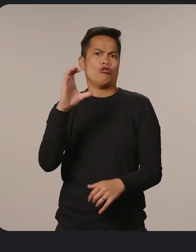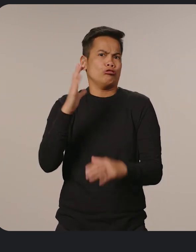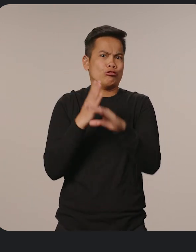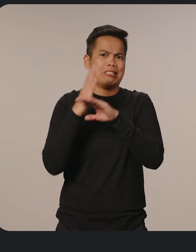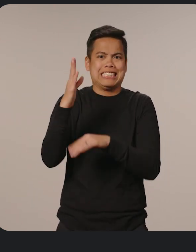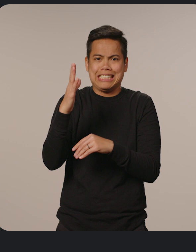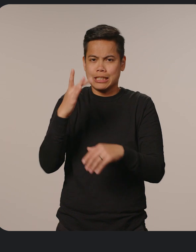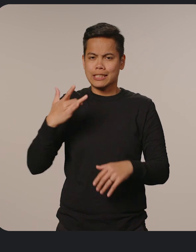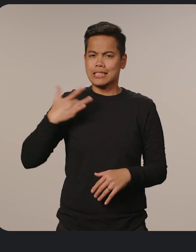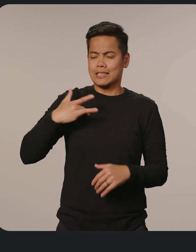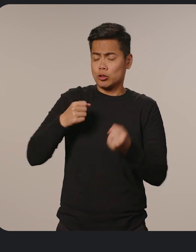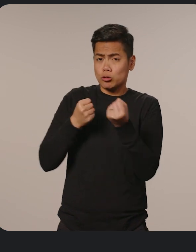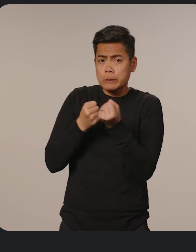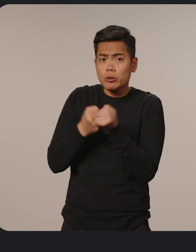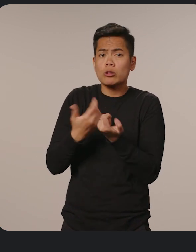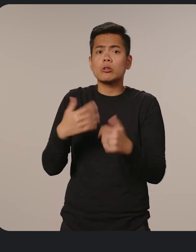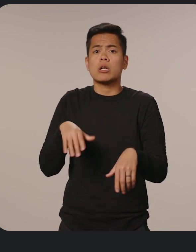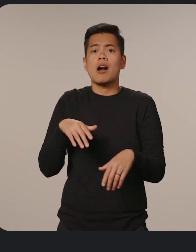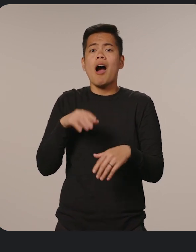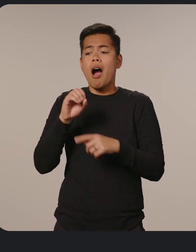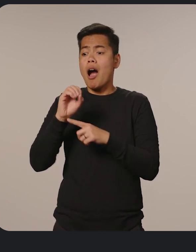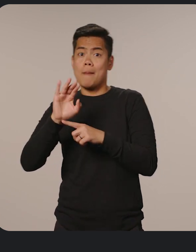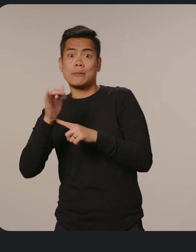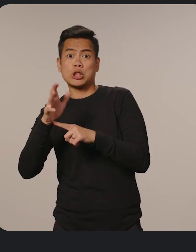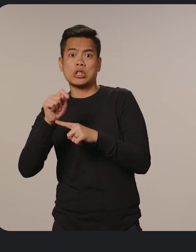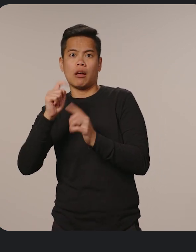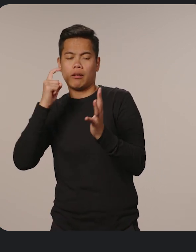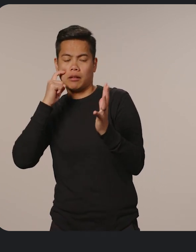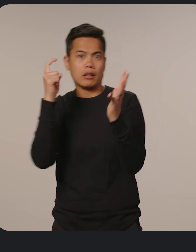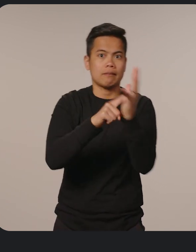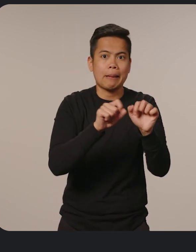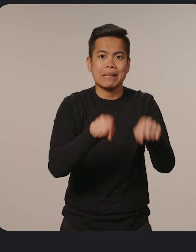capabilities, and home contexts, such as "home" and "away."